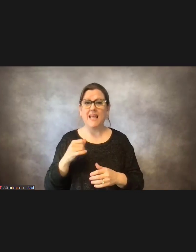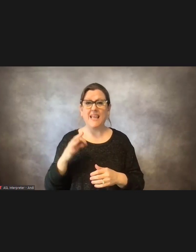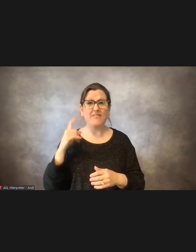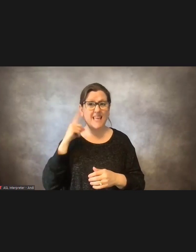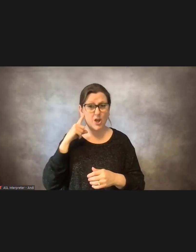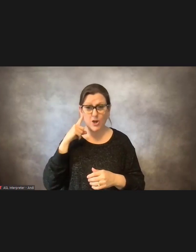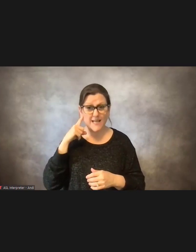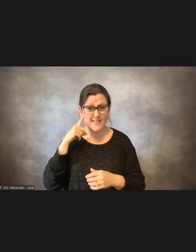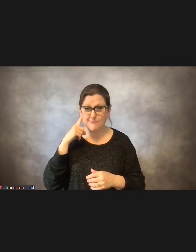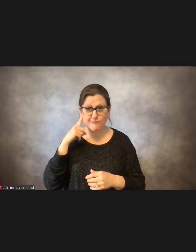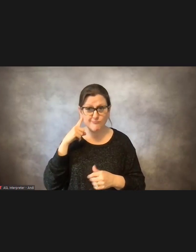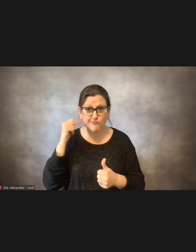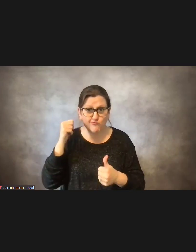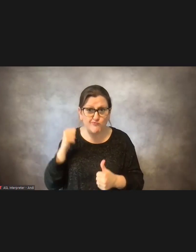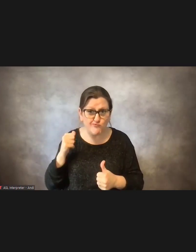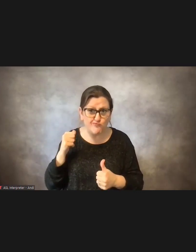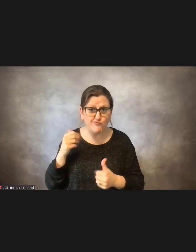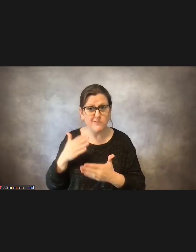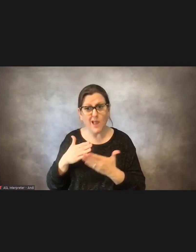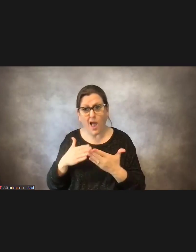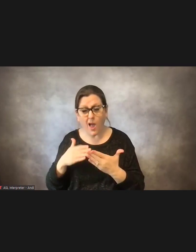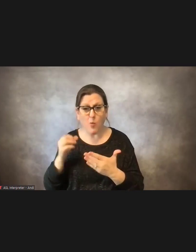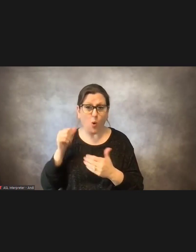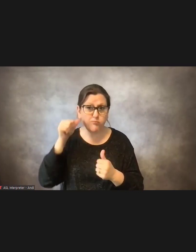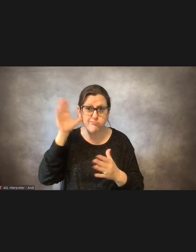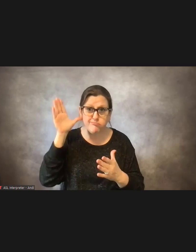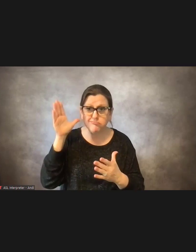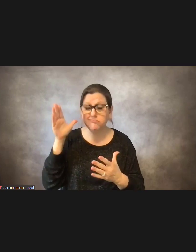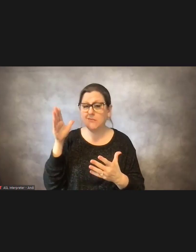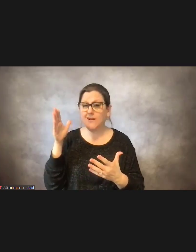If hearing is compromised, then typical language development will